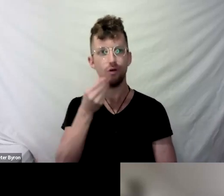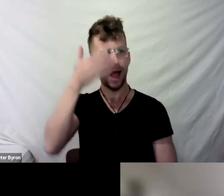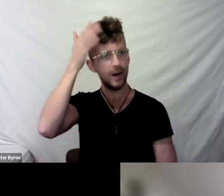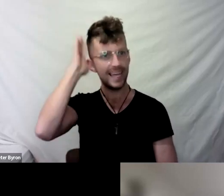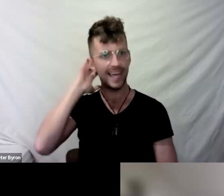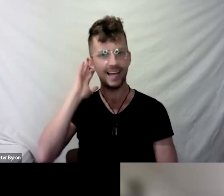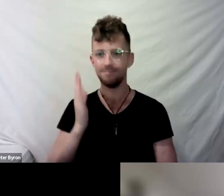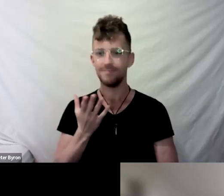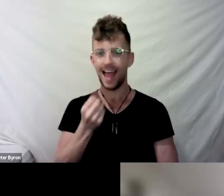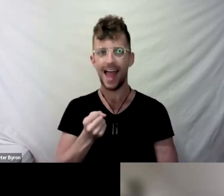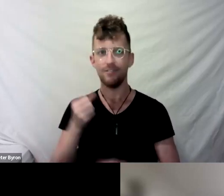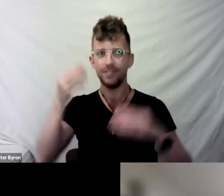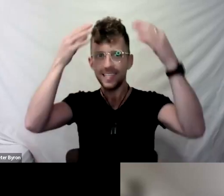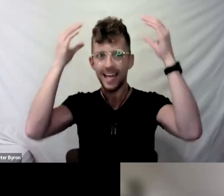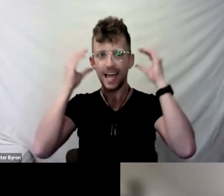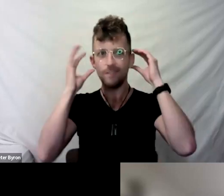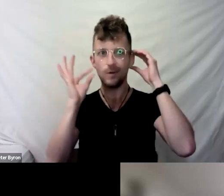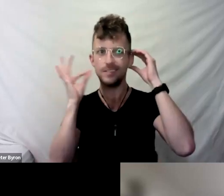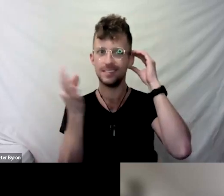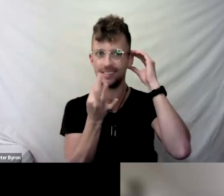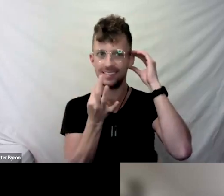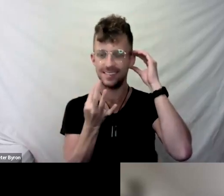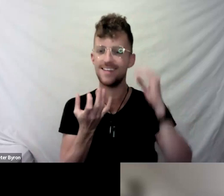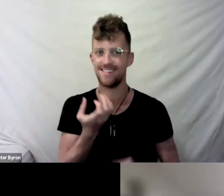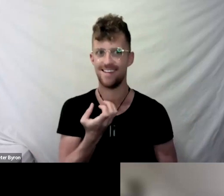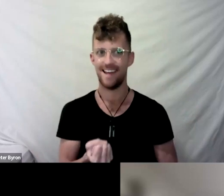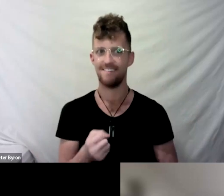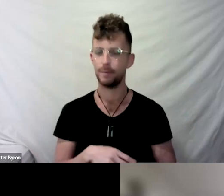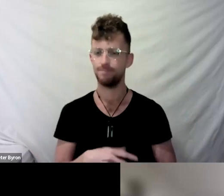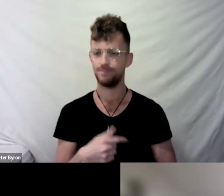It’s an absolute honour to be here, to be supporting this kaupapa